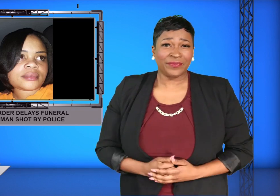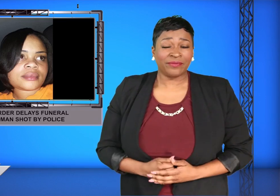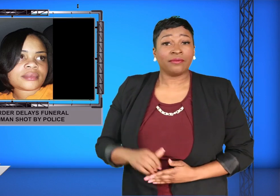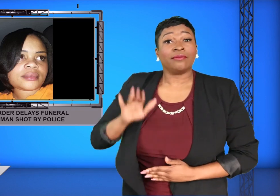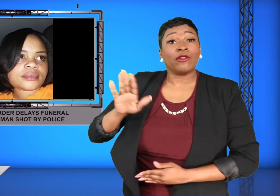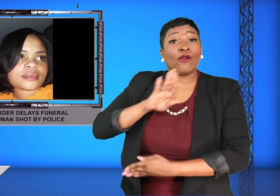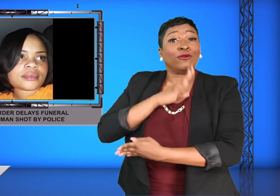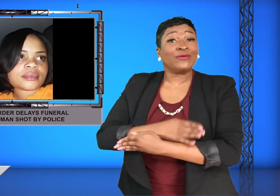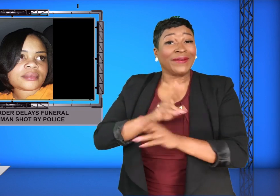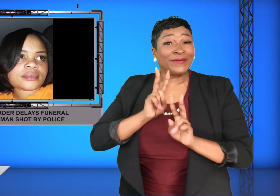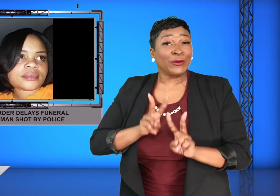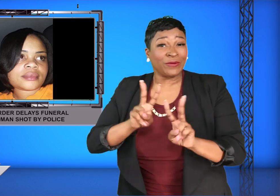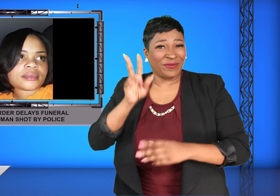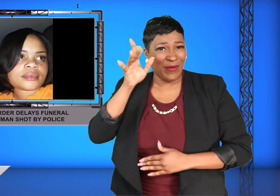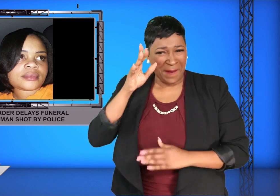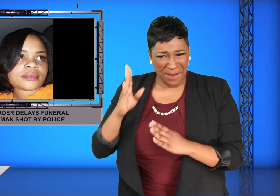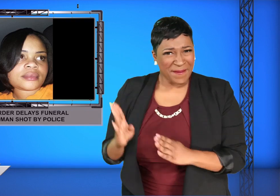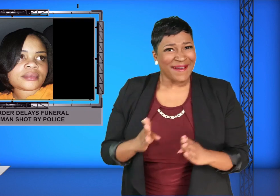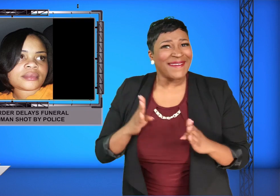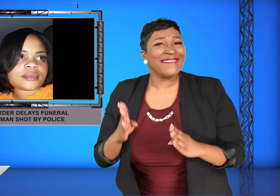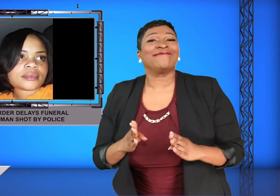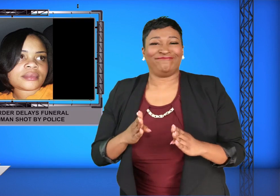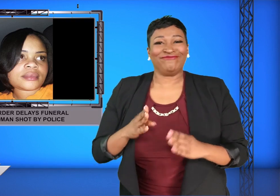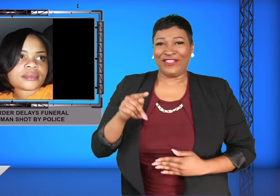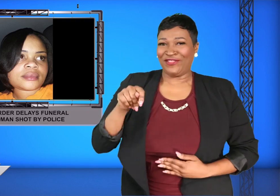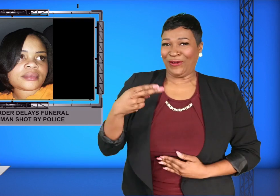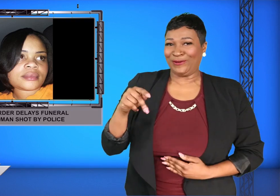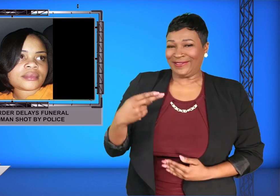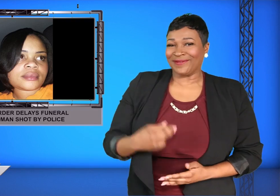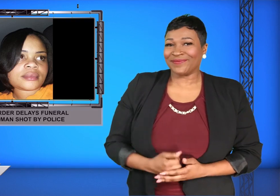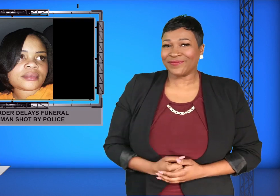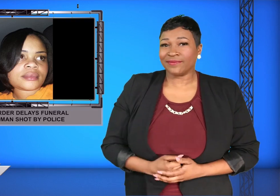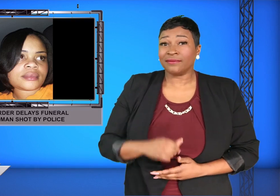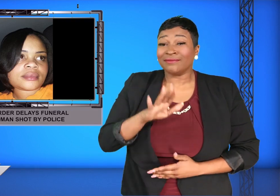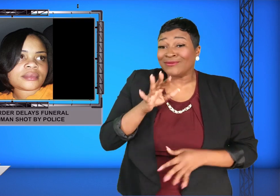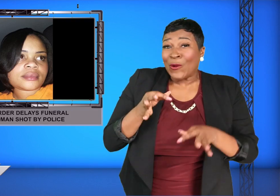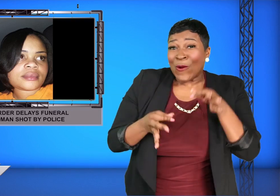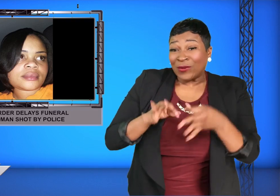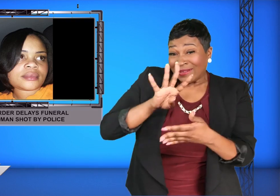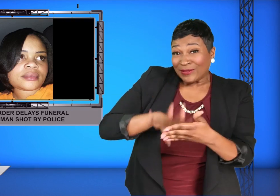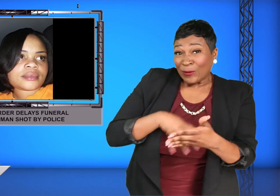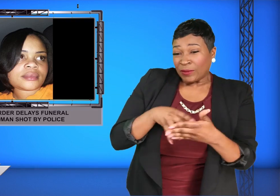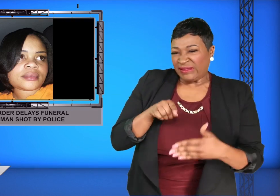He is planning for his daughter's funeral to be held on Thursday.